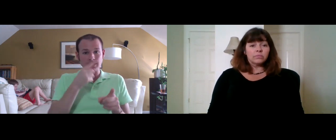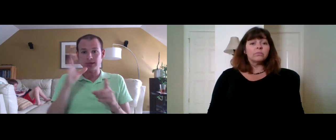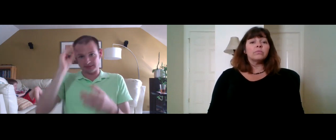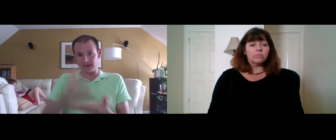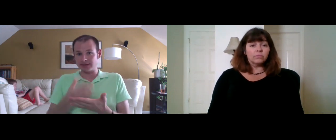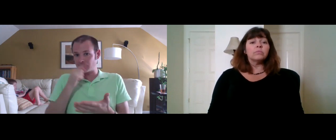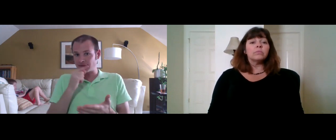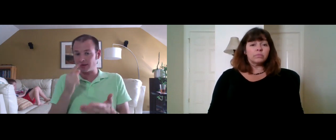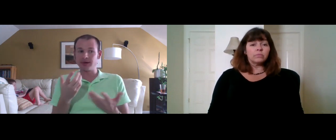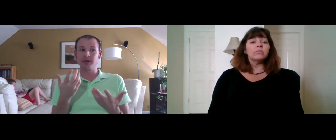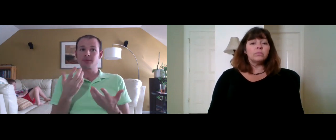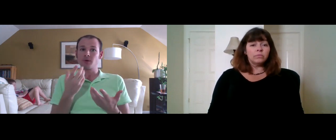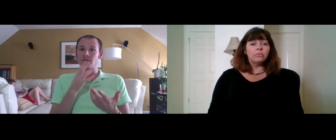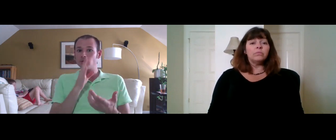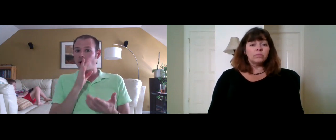and his son is hearing